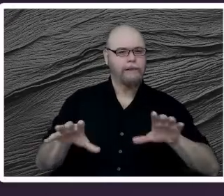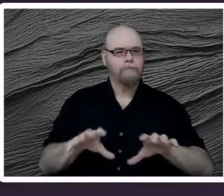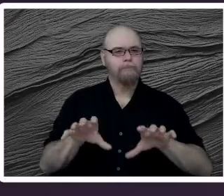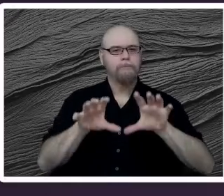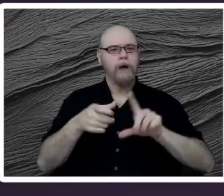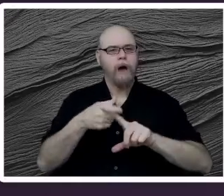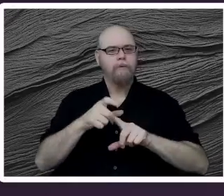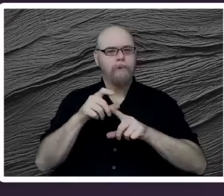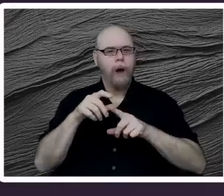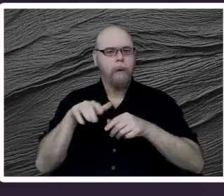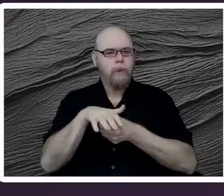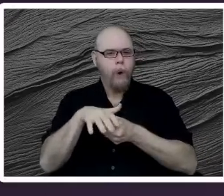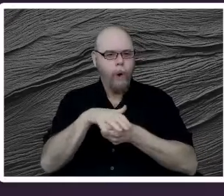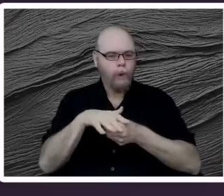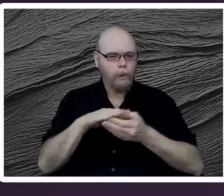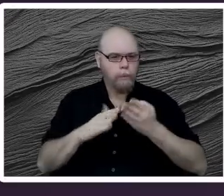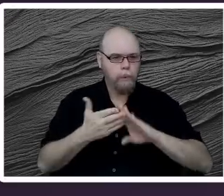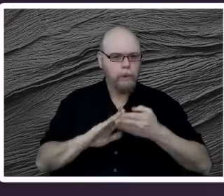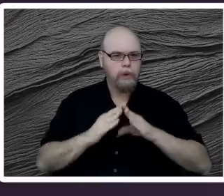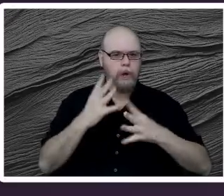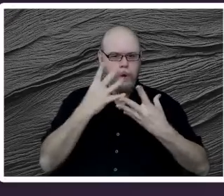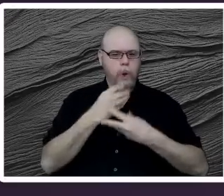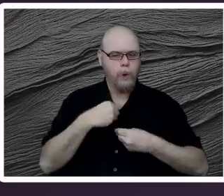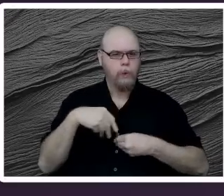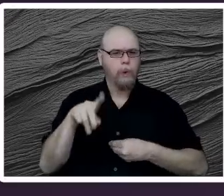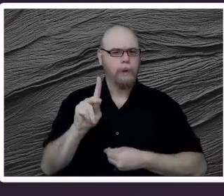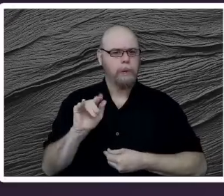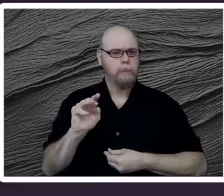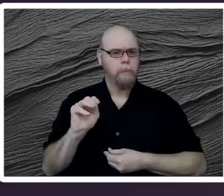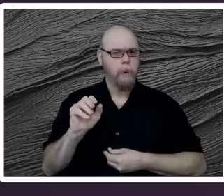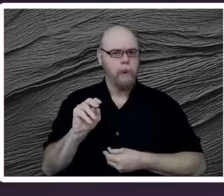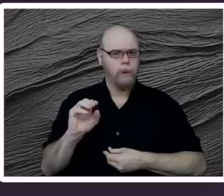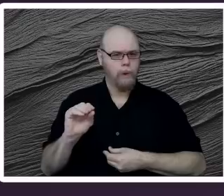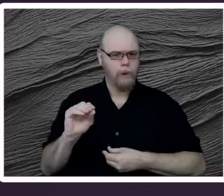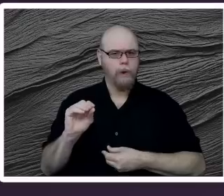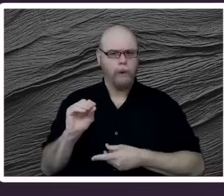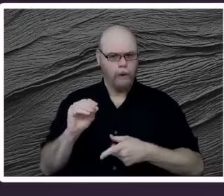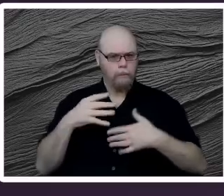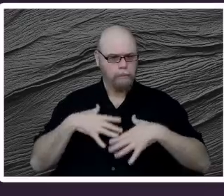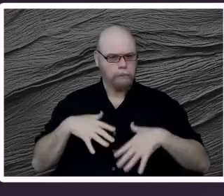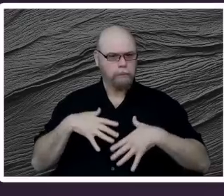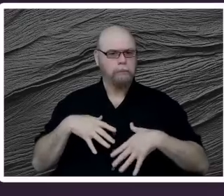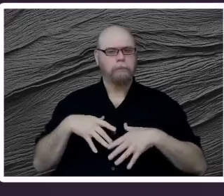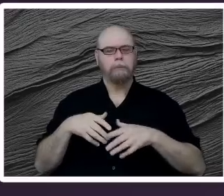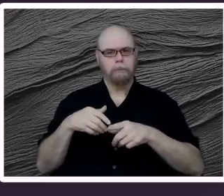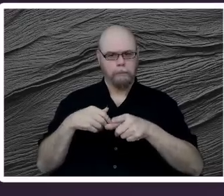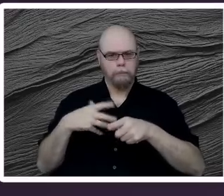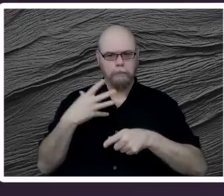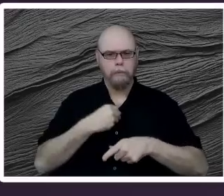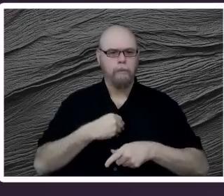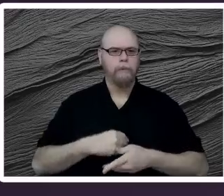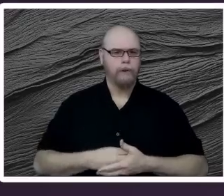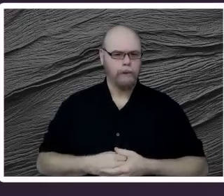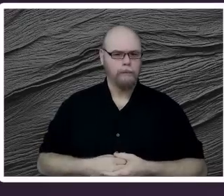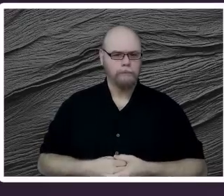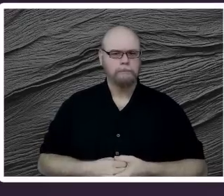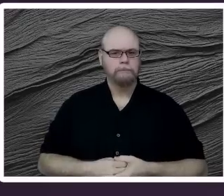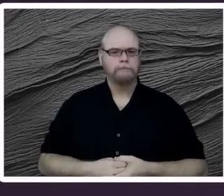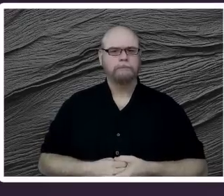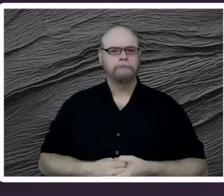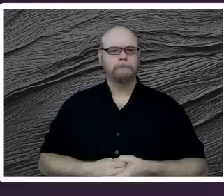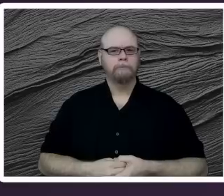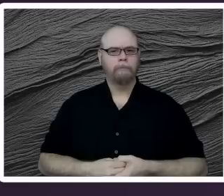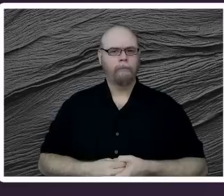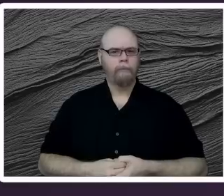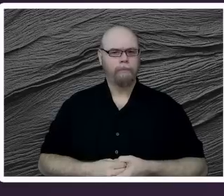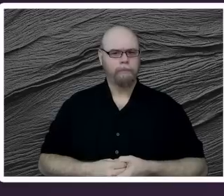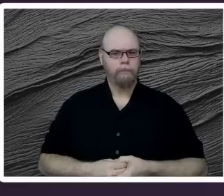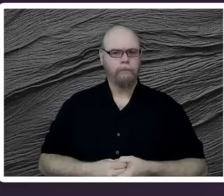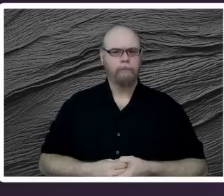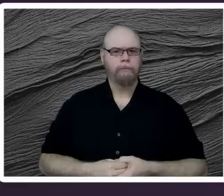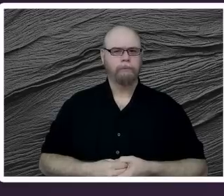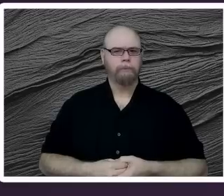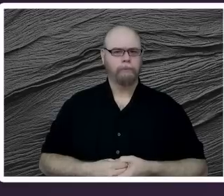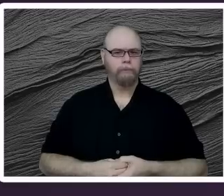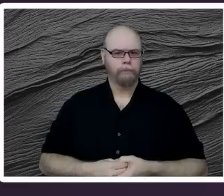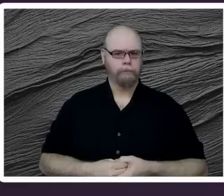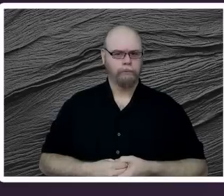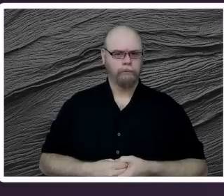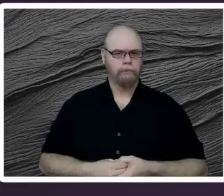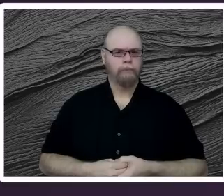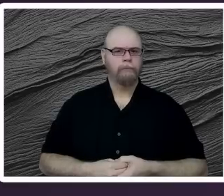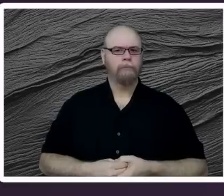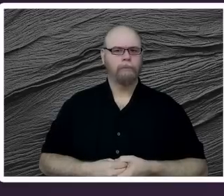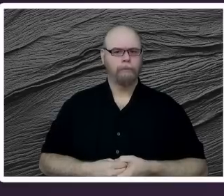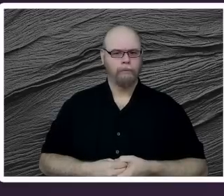including this beautiful kimono. We absolutely love hearing that our